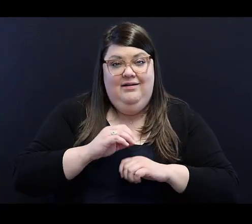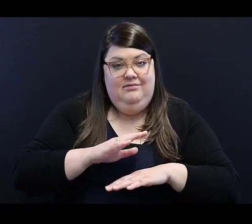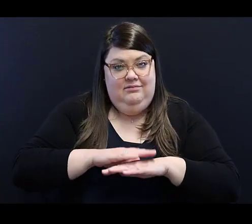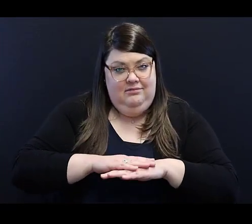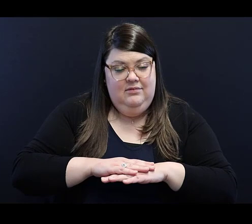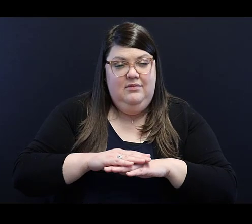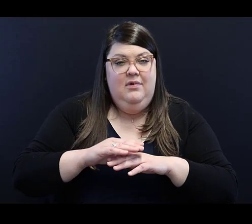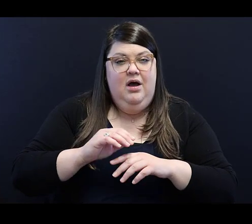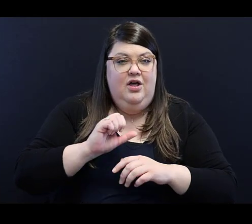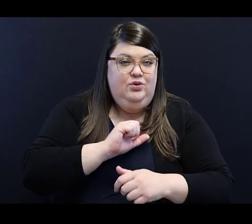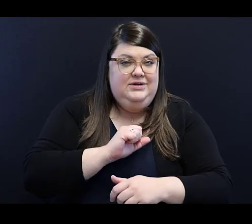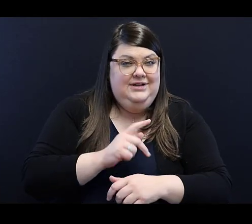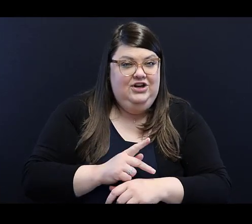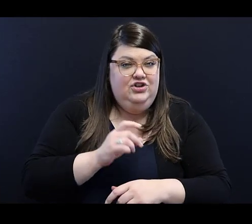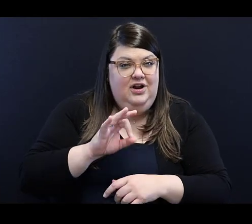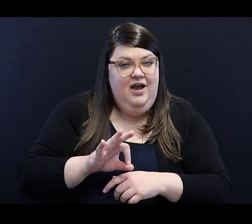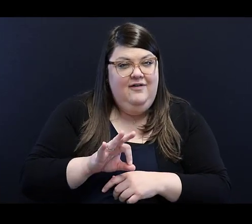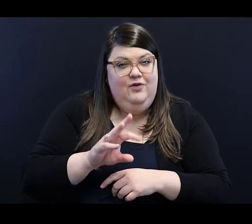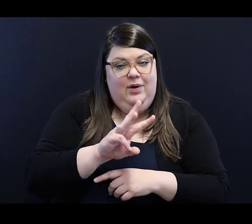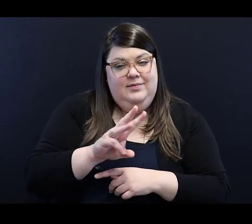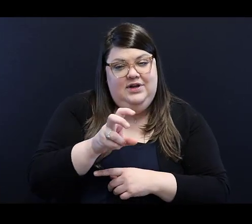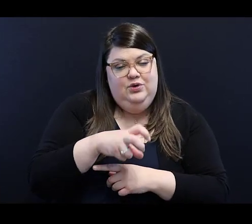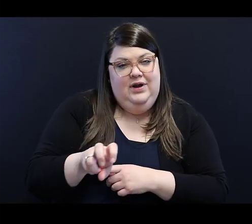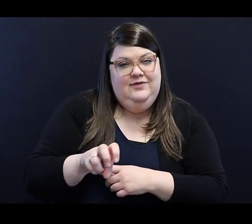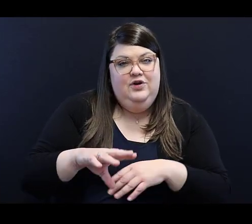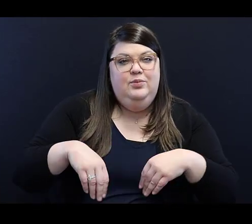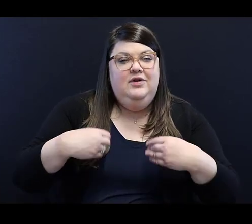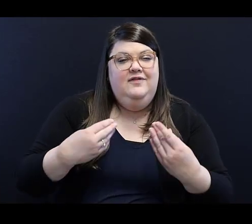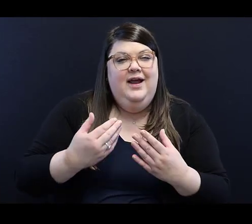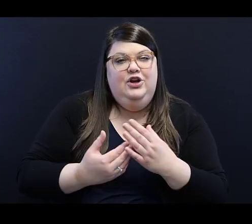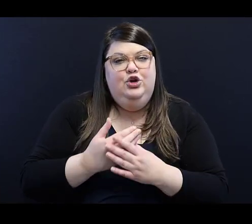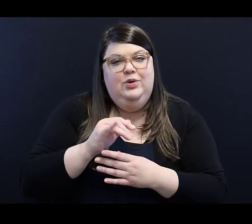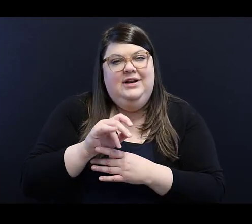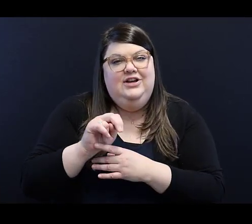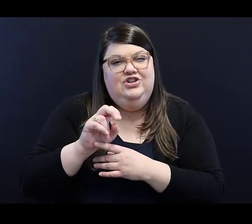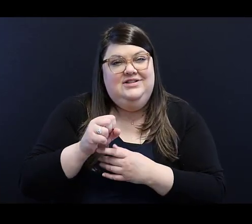of website transfer, provide New Editions a final site documentation information.